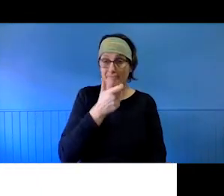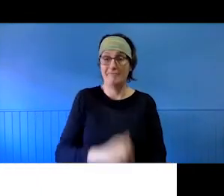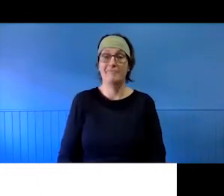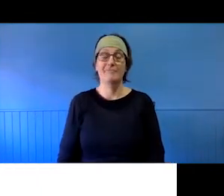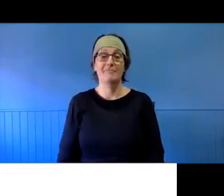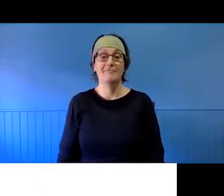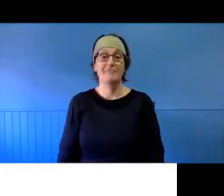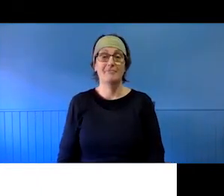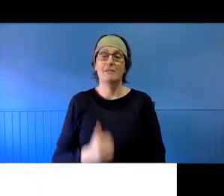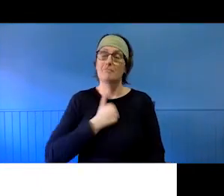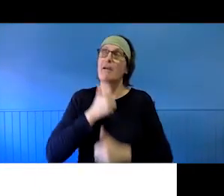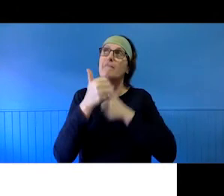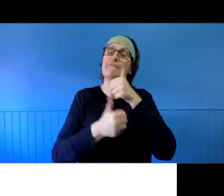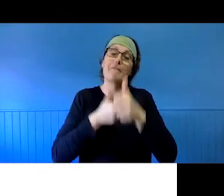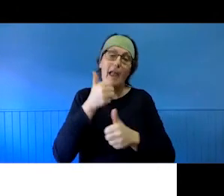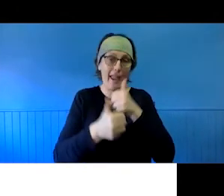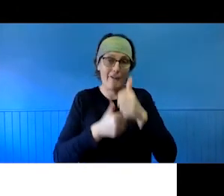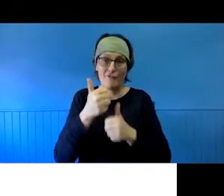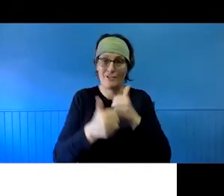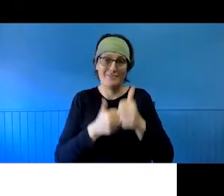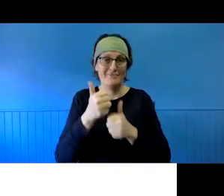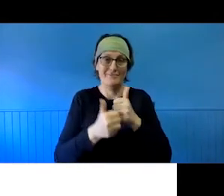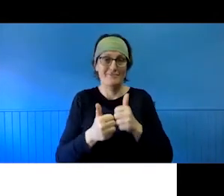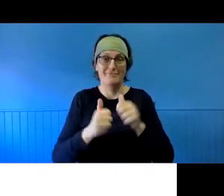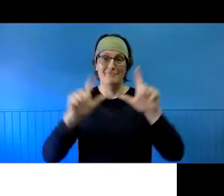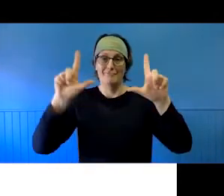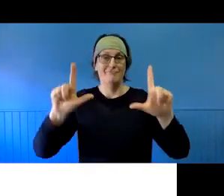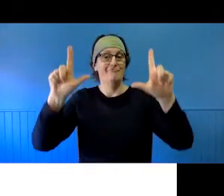this is one of my favourite graphics, pictures, that I have and